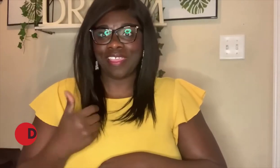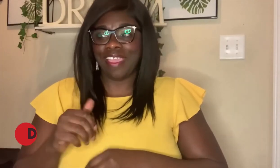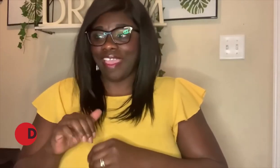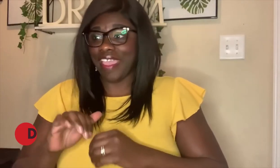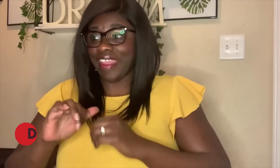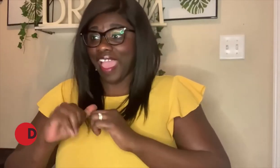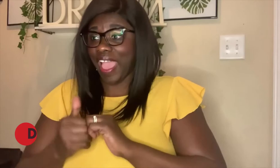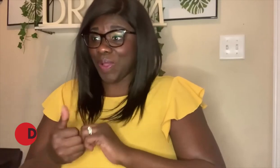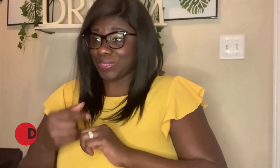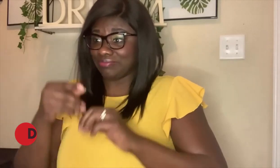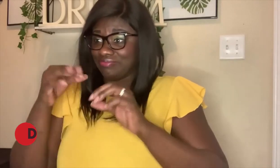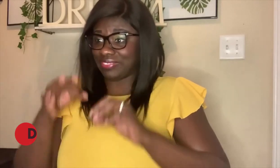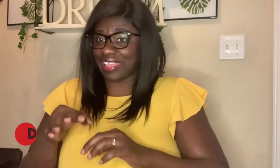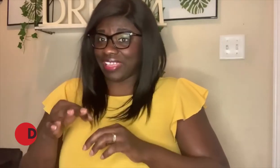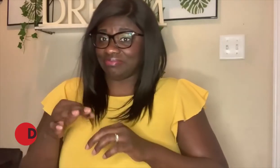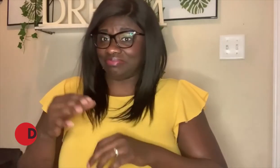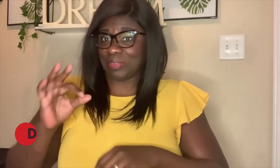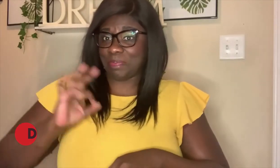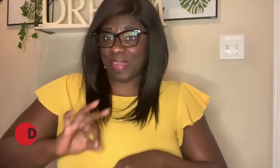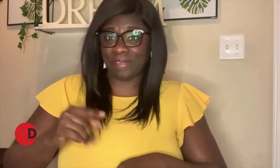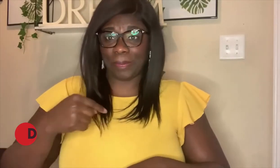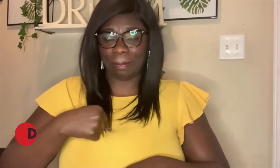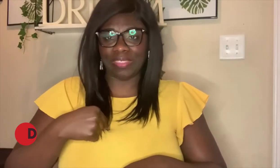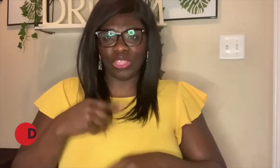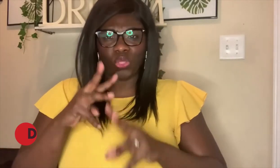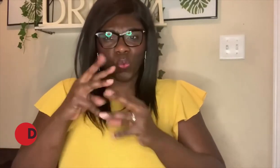How it benefited me through workshops...